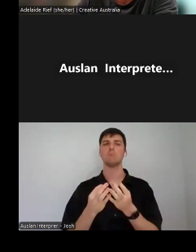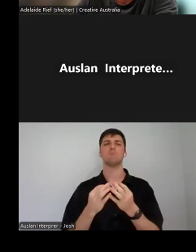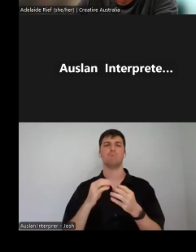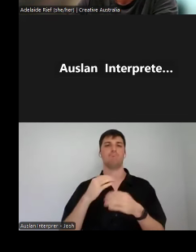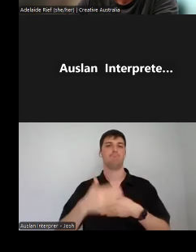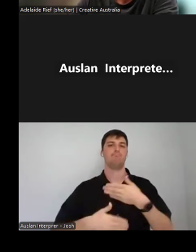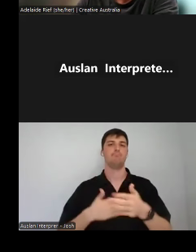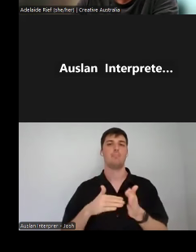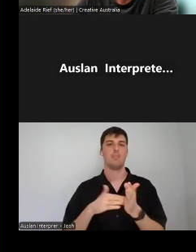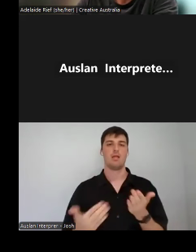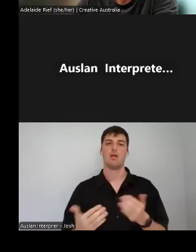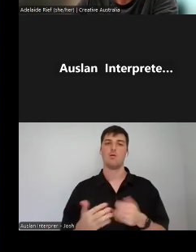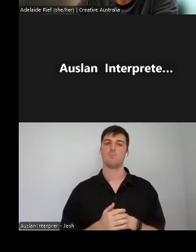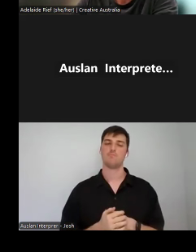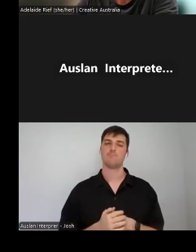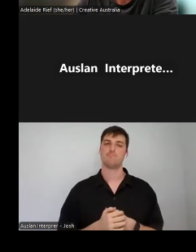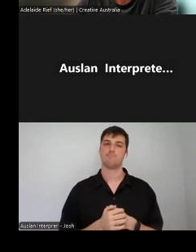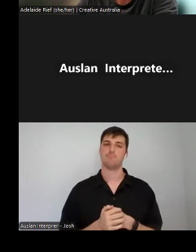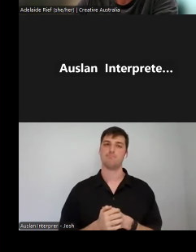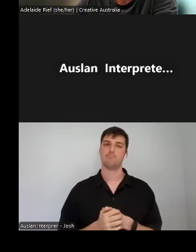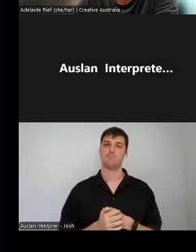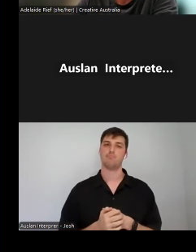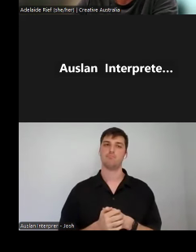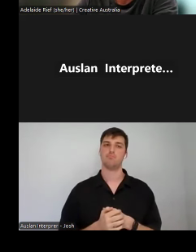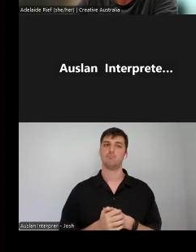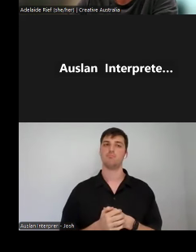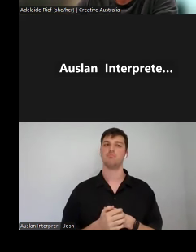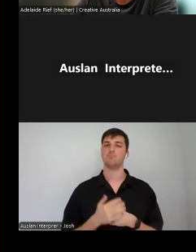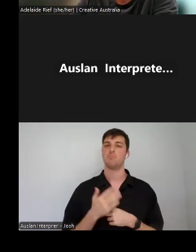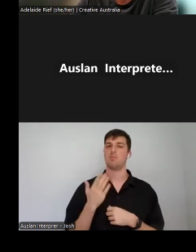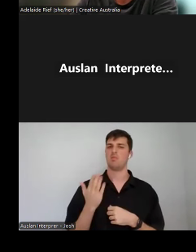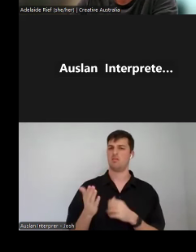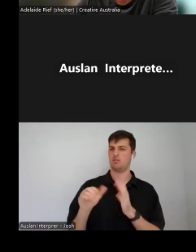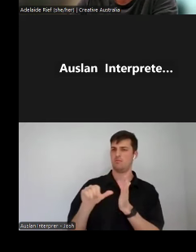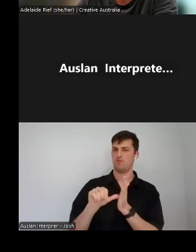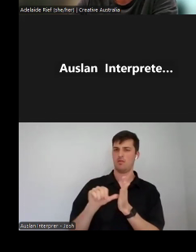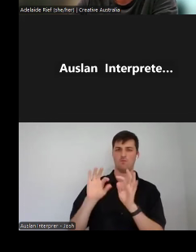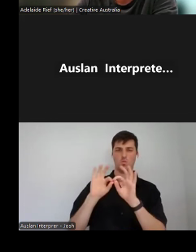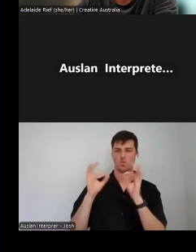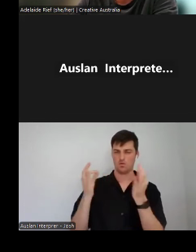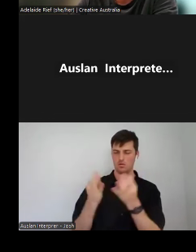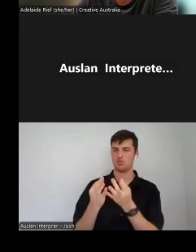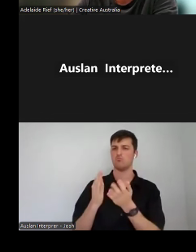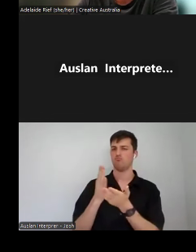now. So this particular fund for organisations is really designed to support company directors